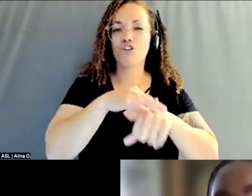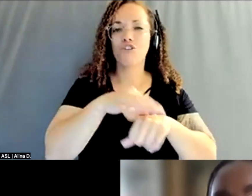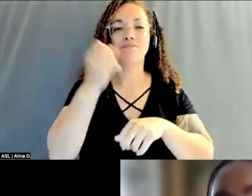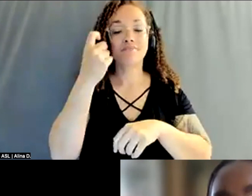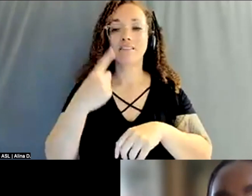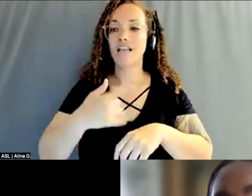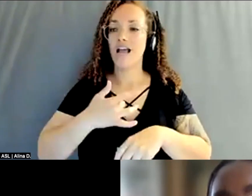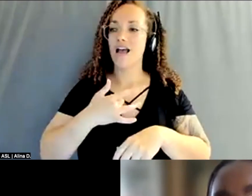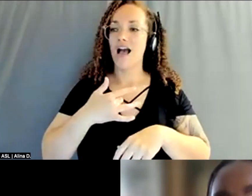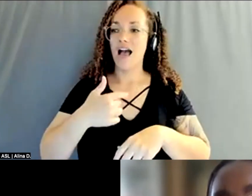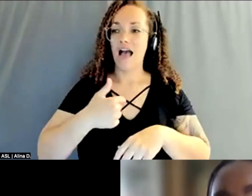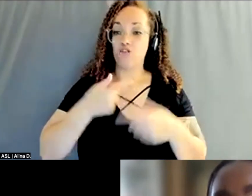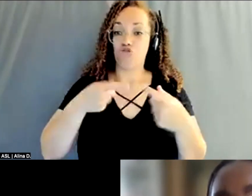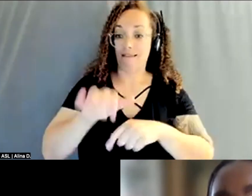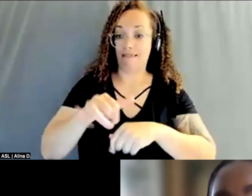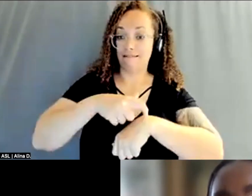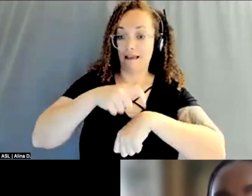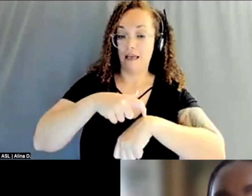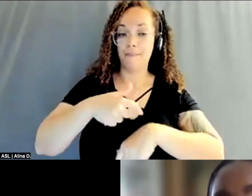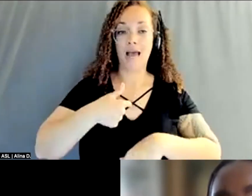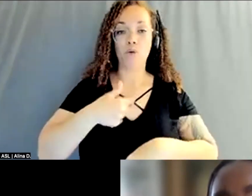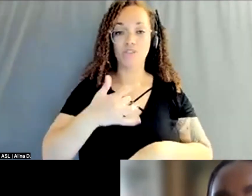And a lot of hopelessness just because of the way that climate catastrophe